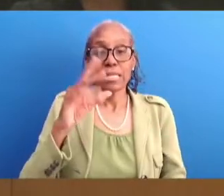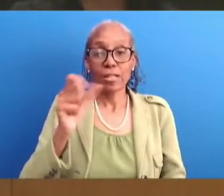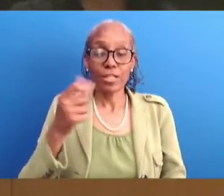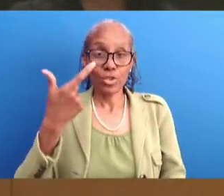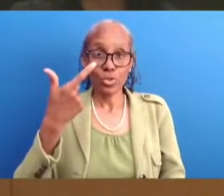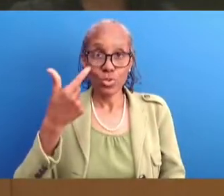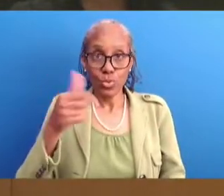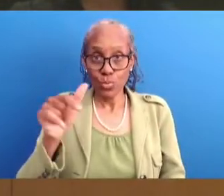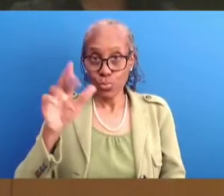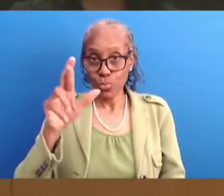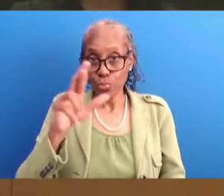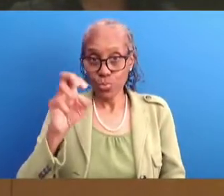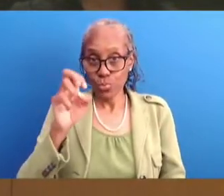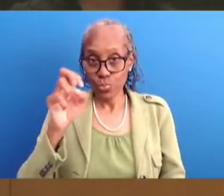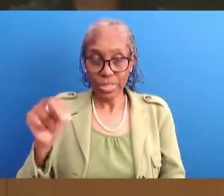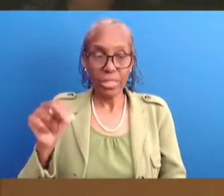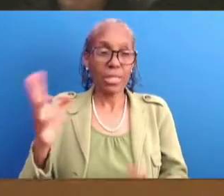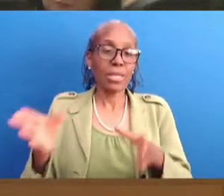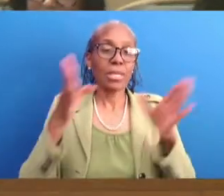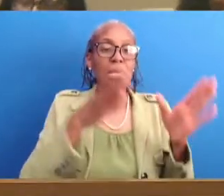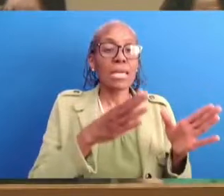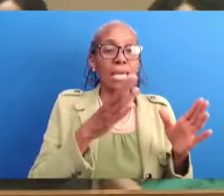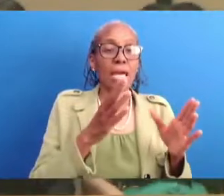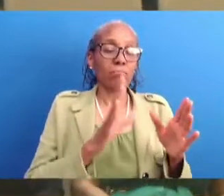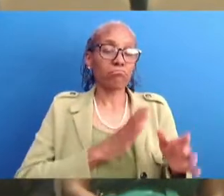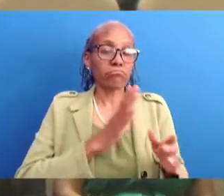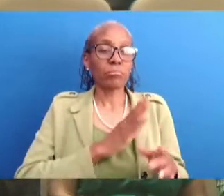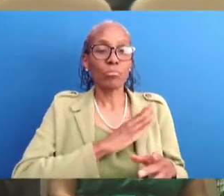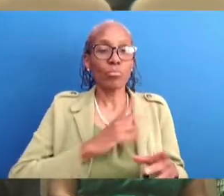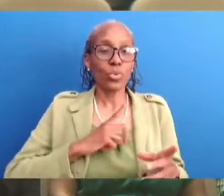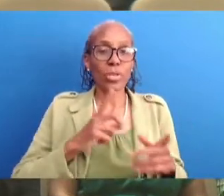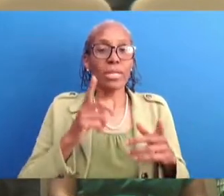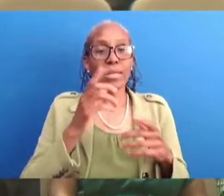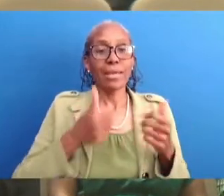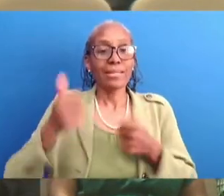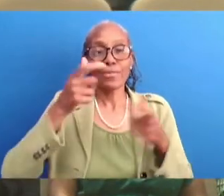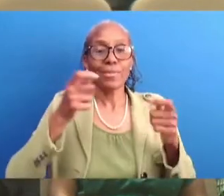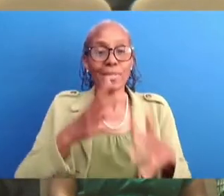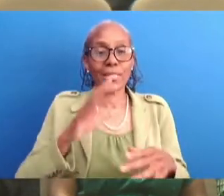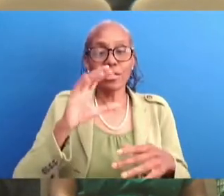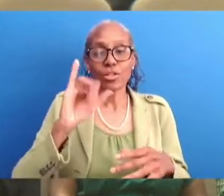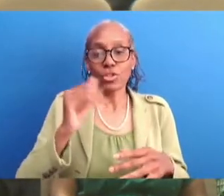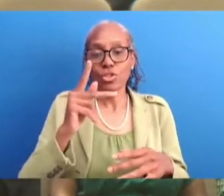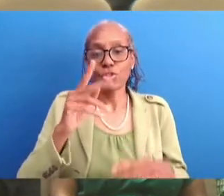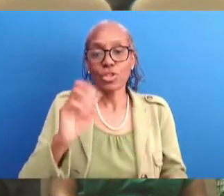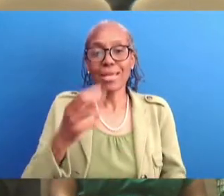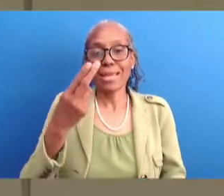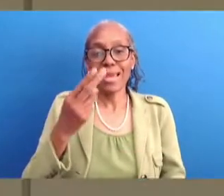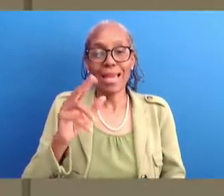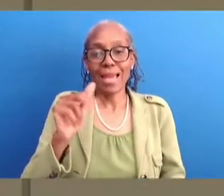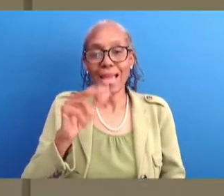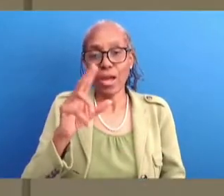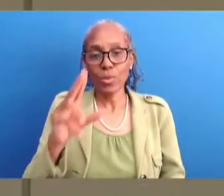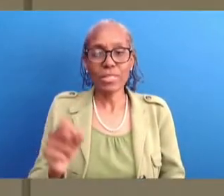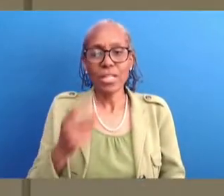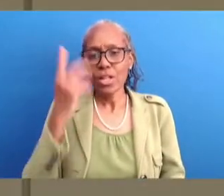COMMUNITY RELATIONS COUNCIL,